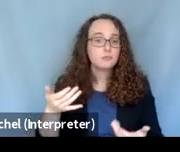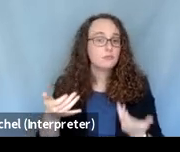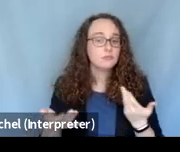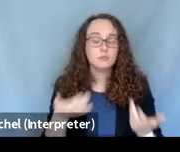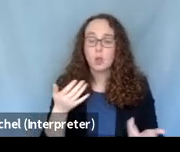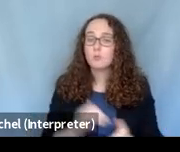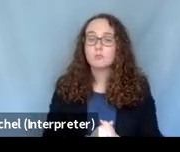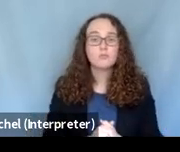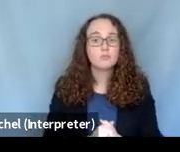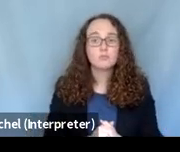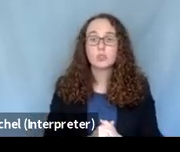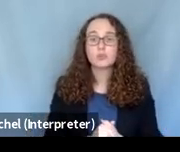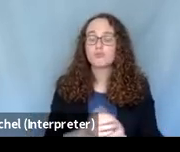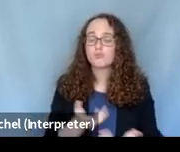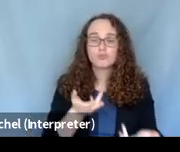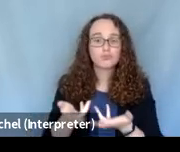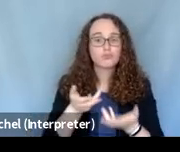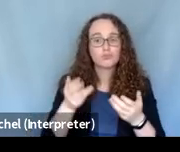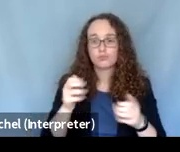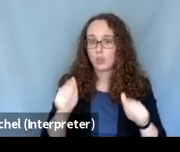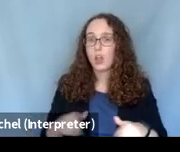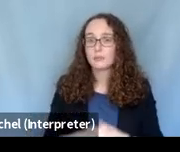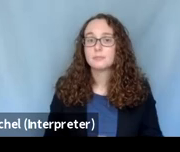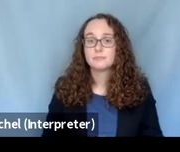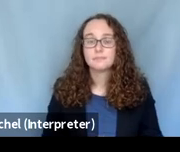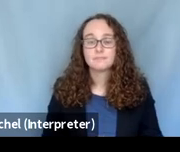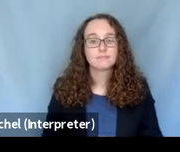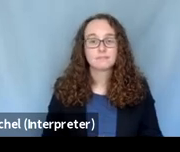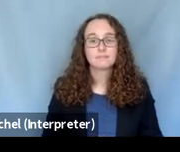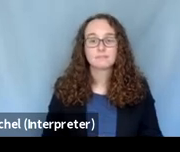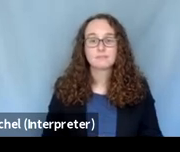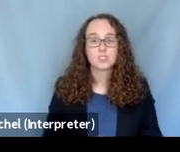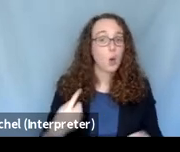in communication with any one of us so thank you